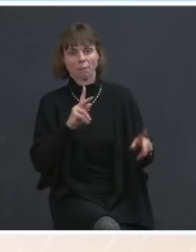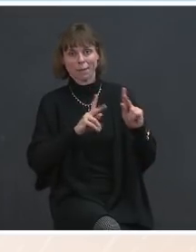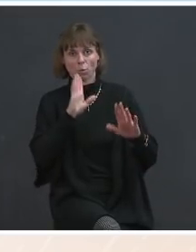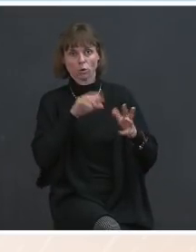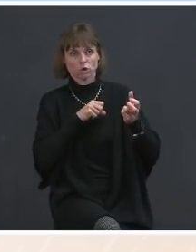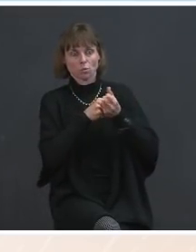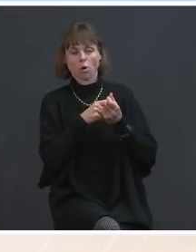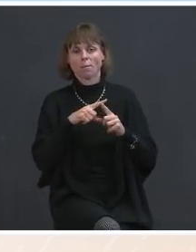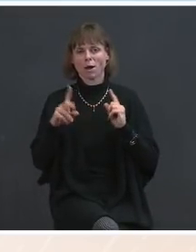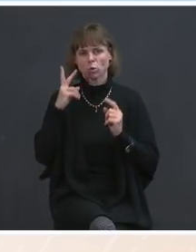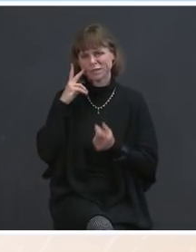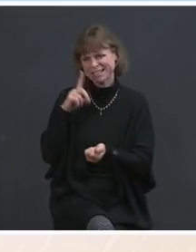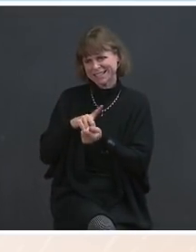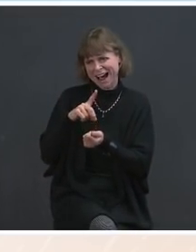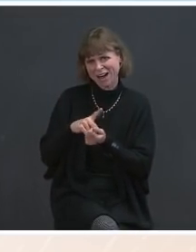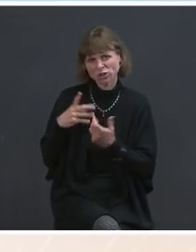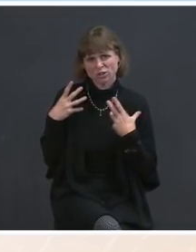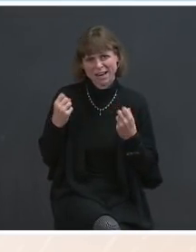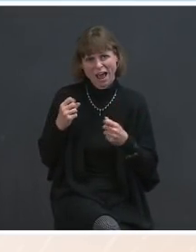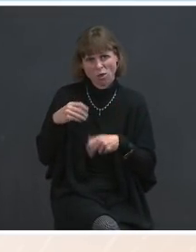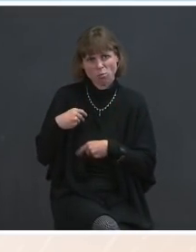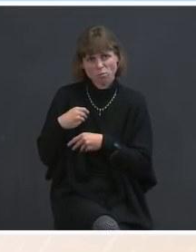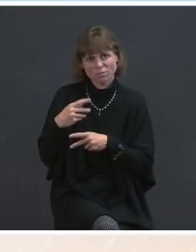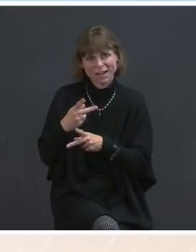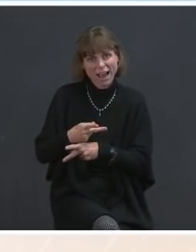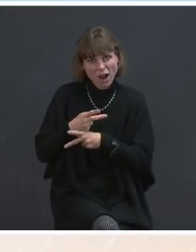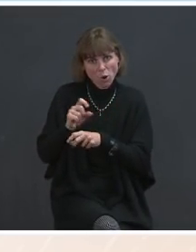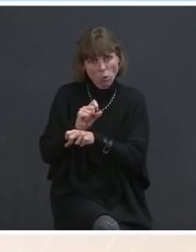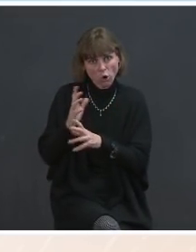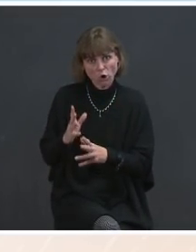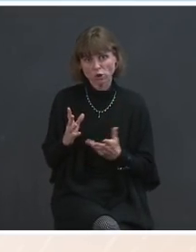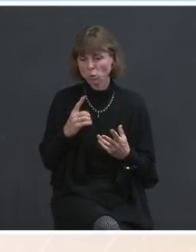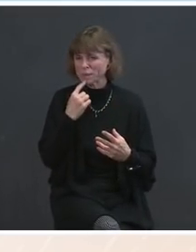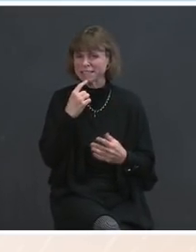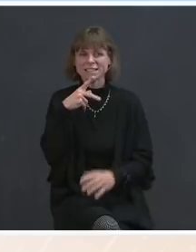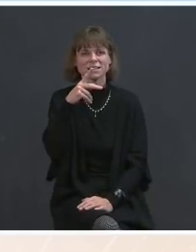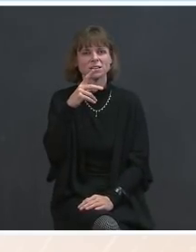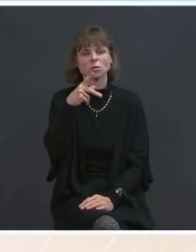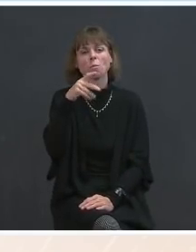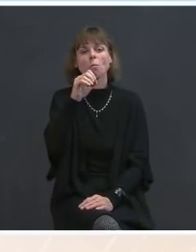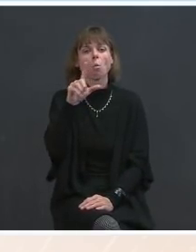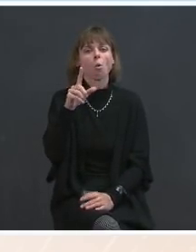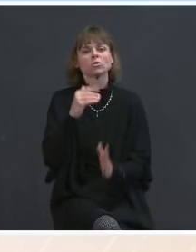we see, poll after poll, are the most -- one of the most trusted authorities in communities,